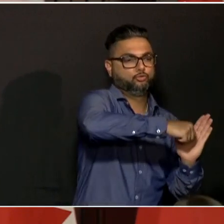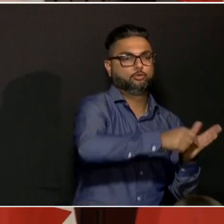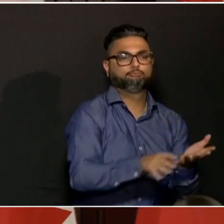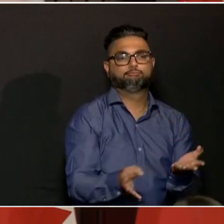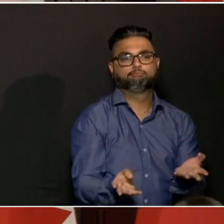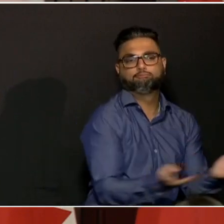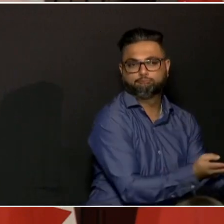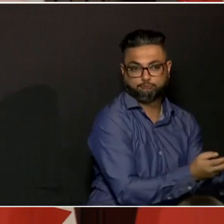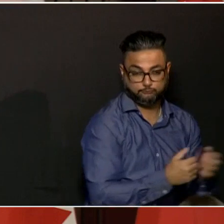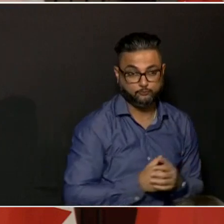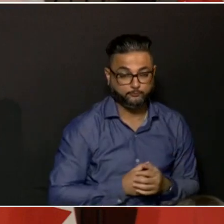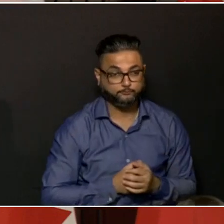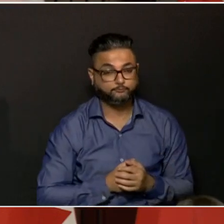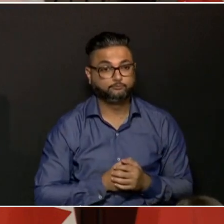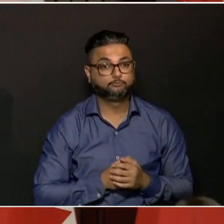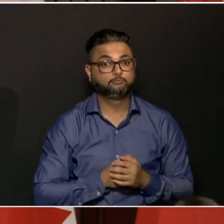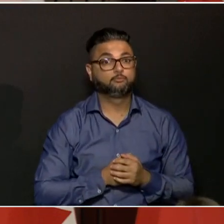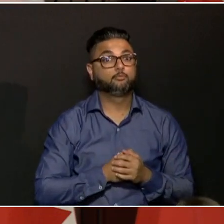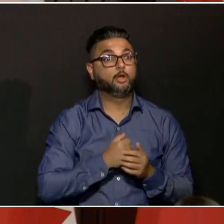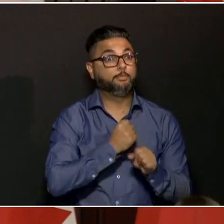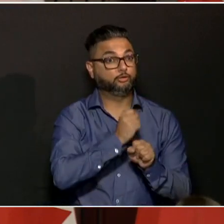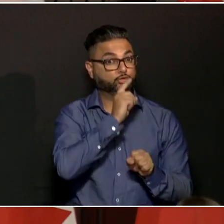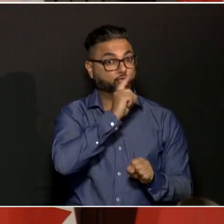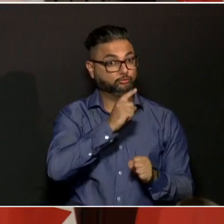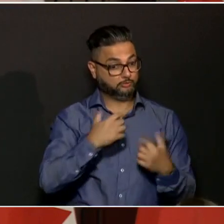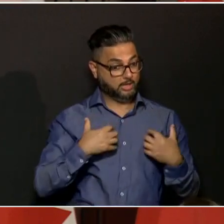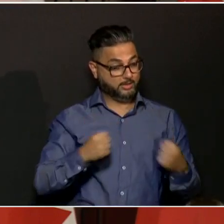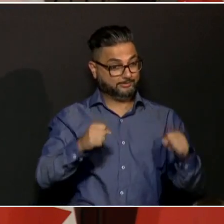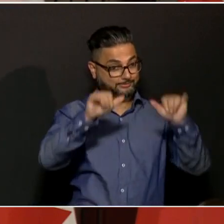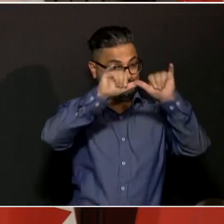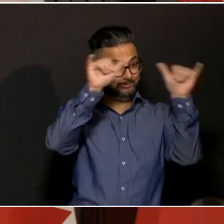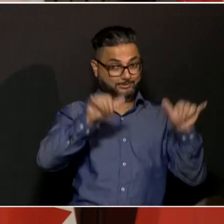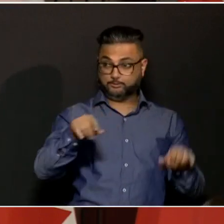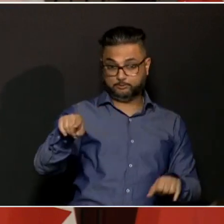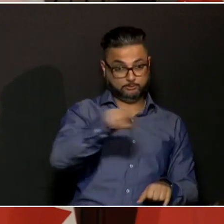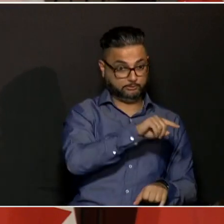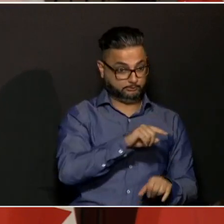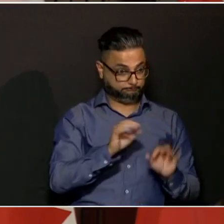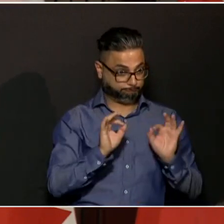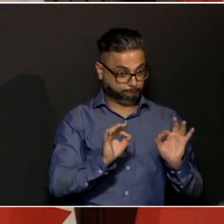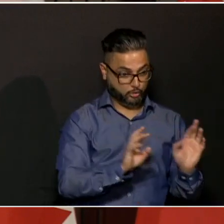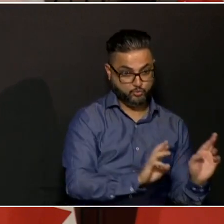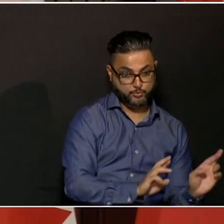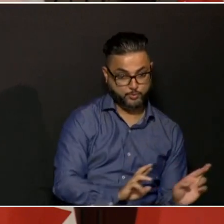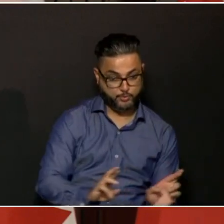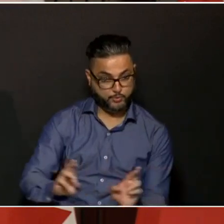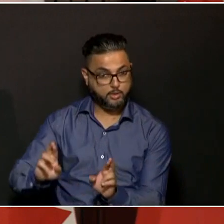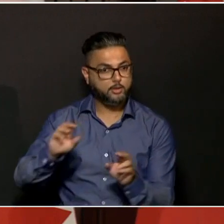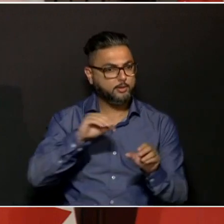in our hospitals. To ensure the health system is prepared to respond to any searches of